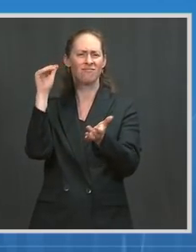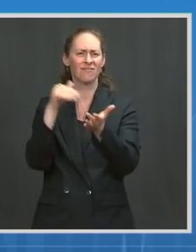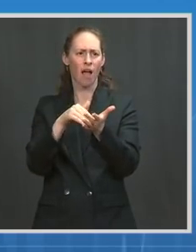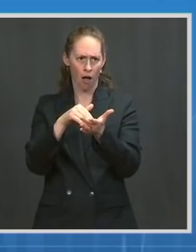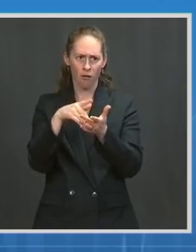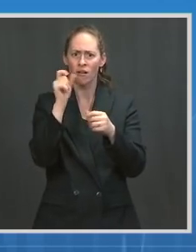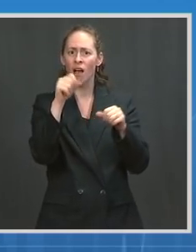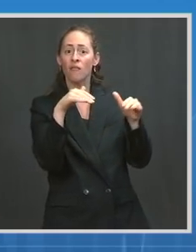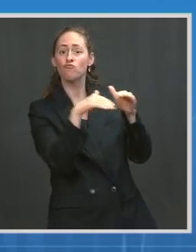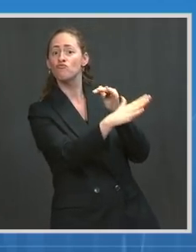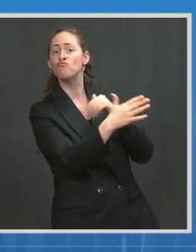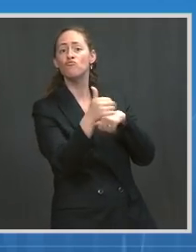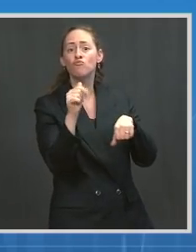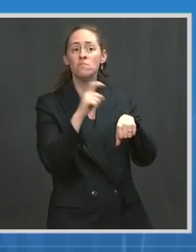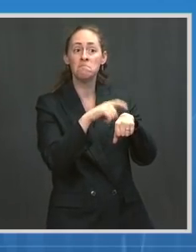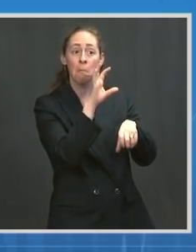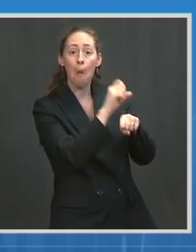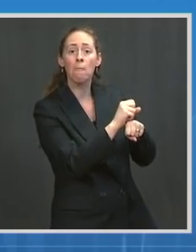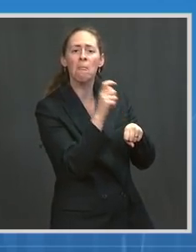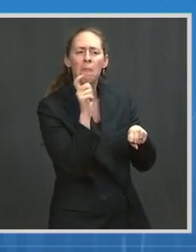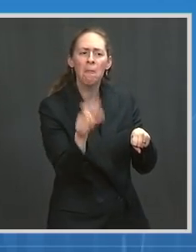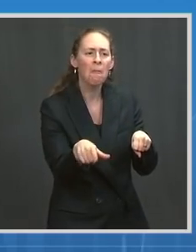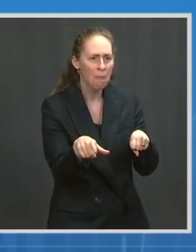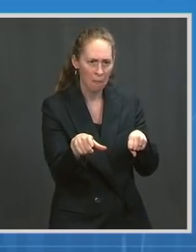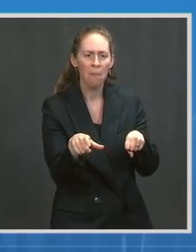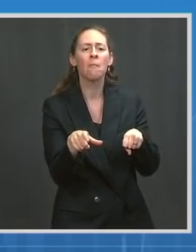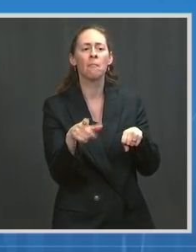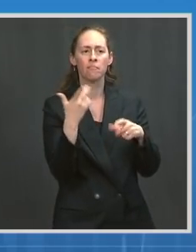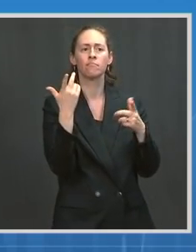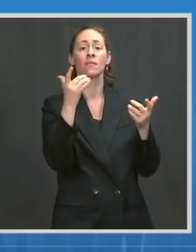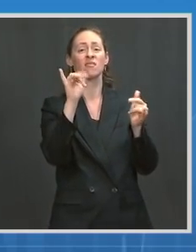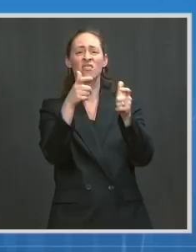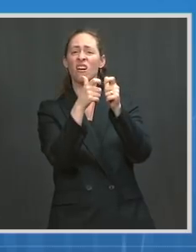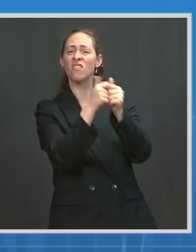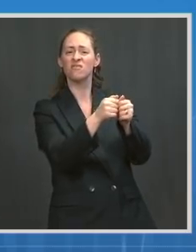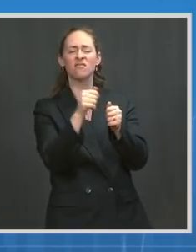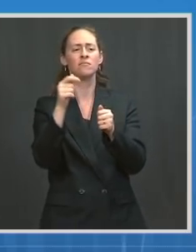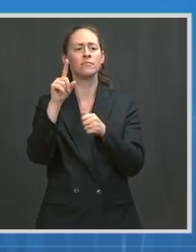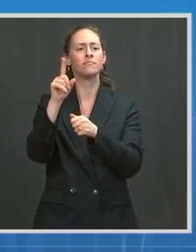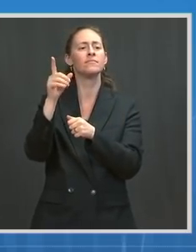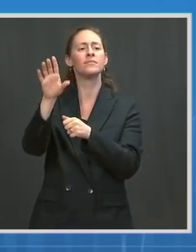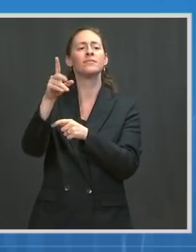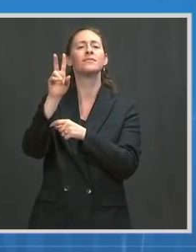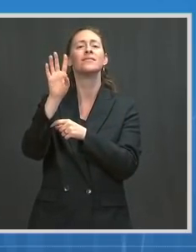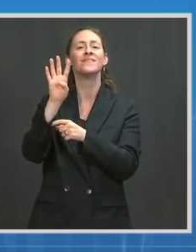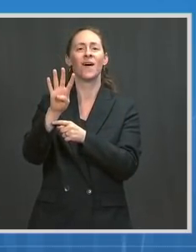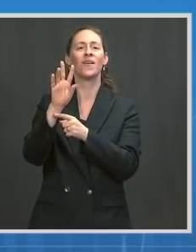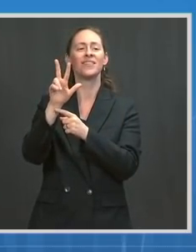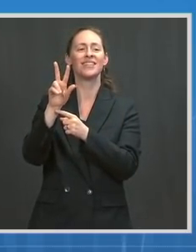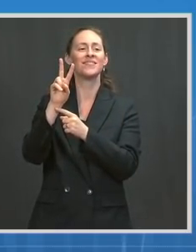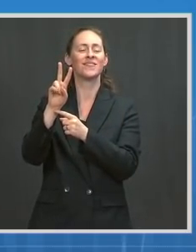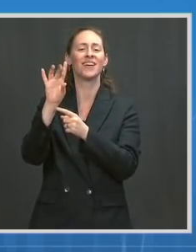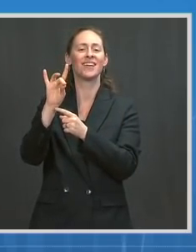You can text your ZIP Code to 438829 to get three locations near you with vaccines in stock.